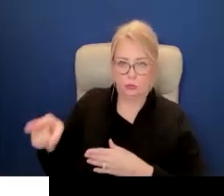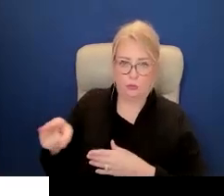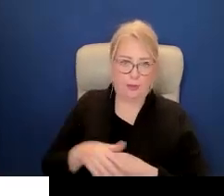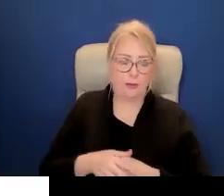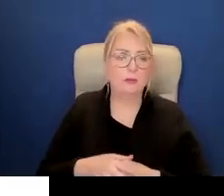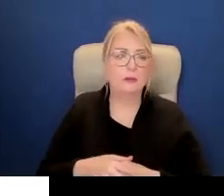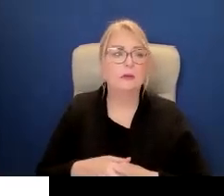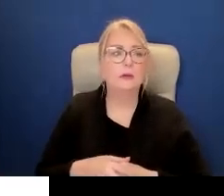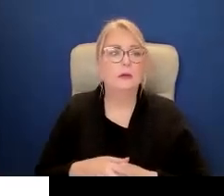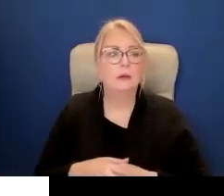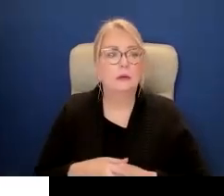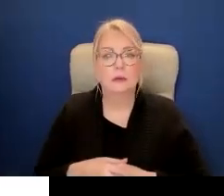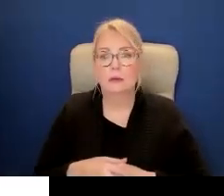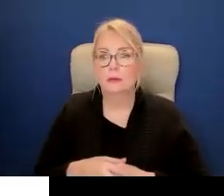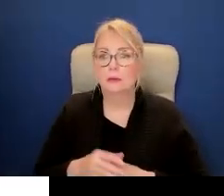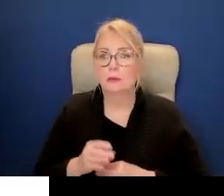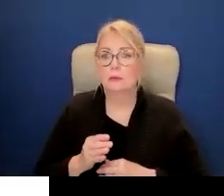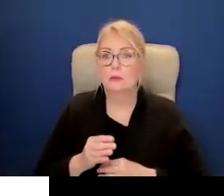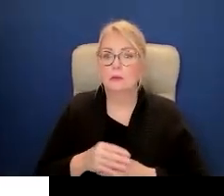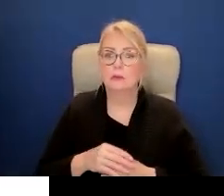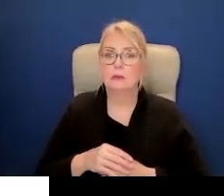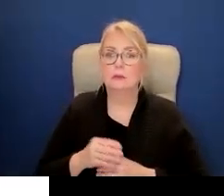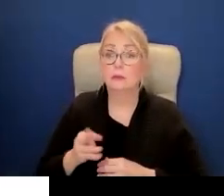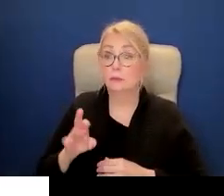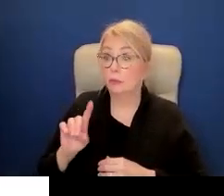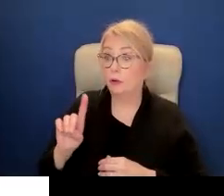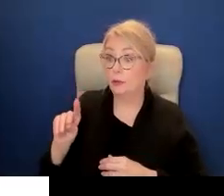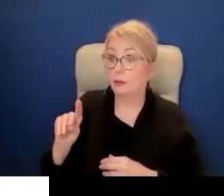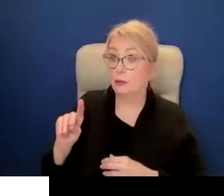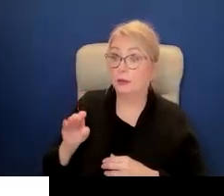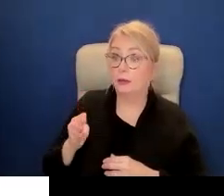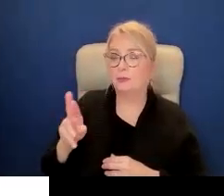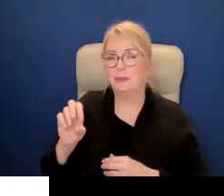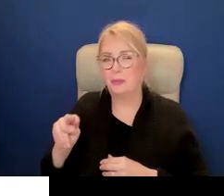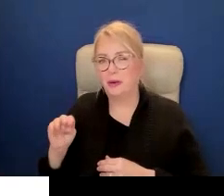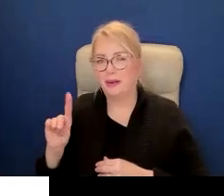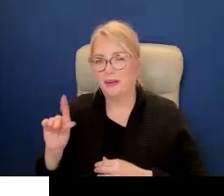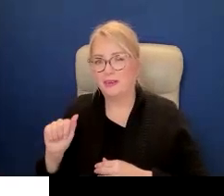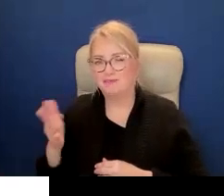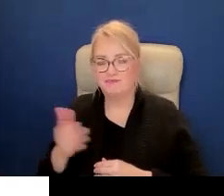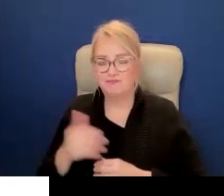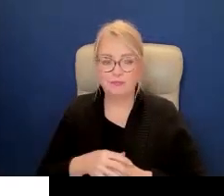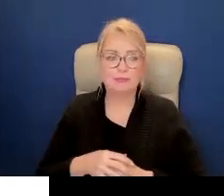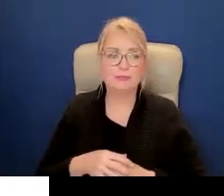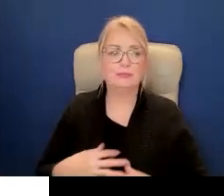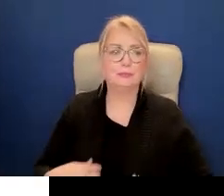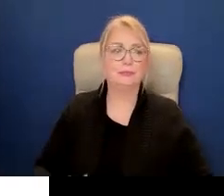So I think, Brenda, we're going to talk about our services. Yes. Yes. Thank you. Yeah. I'm going to, rotate over to just giving you guys